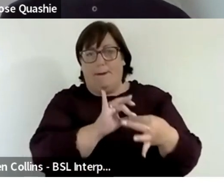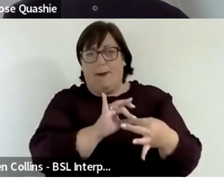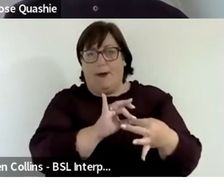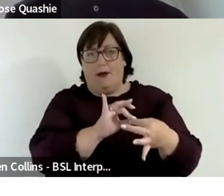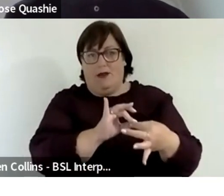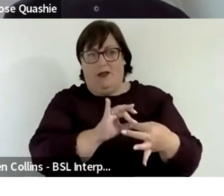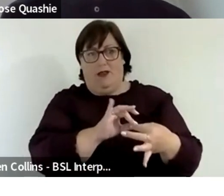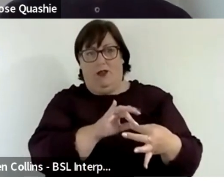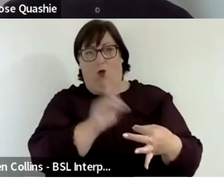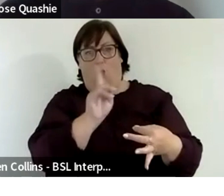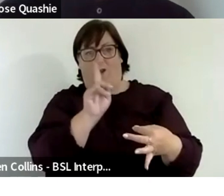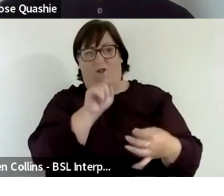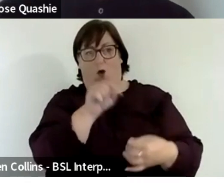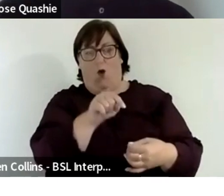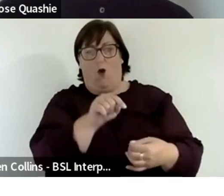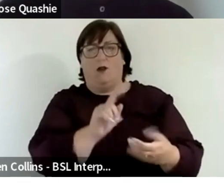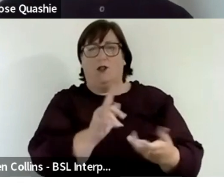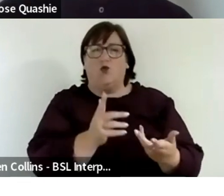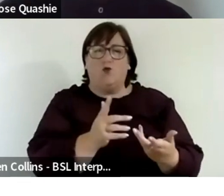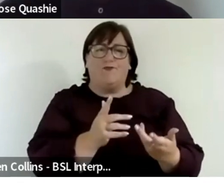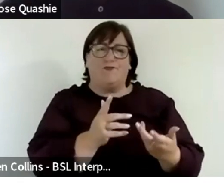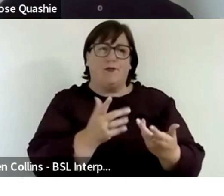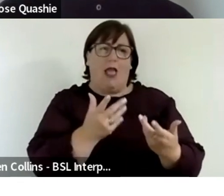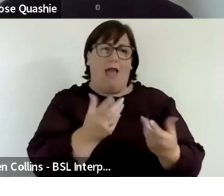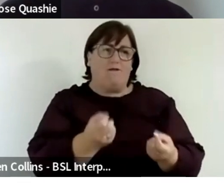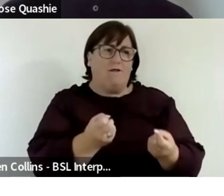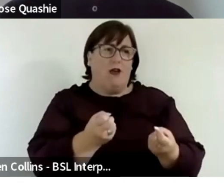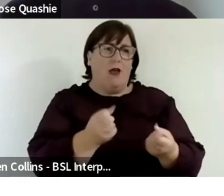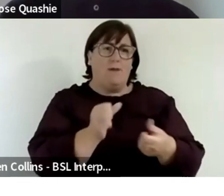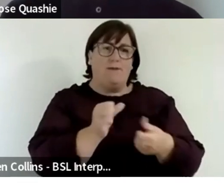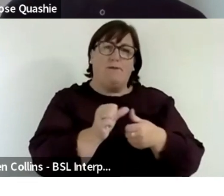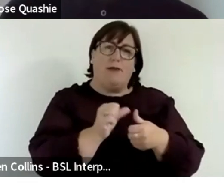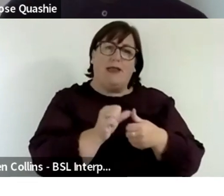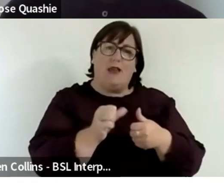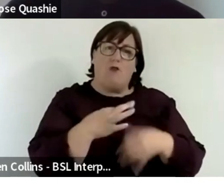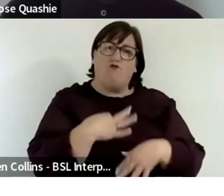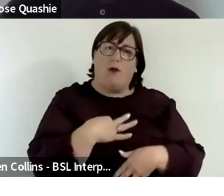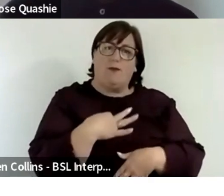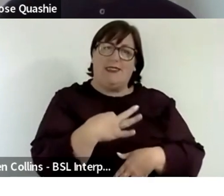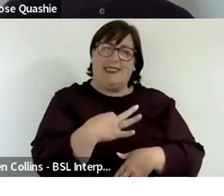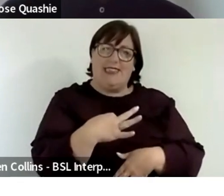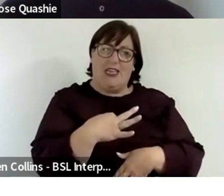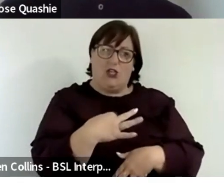We know we haven't all the answers in making that happen. When it comes to engaging with people from those groups,